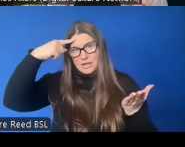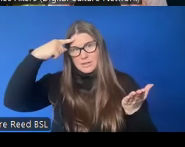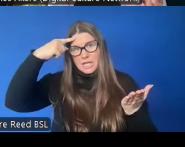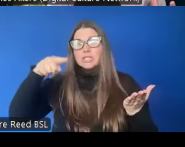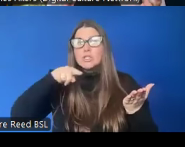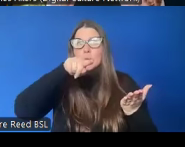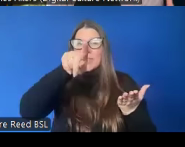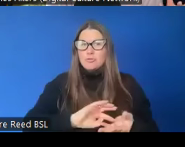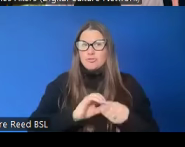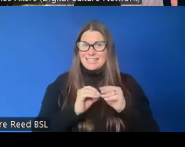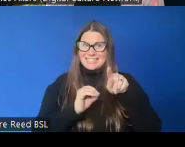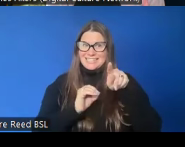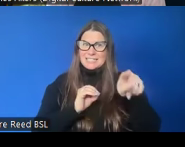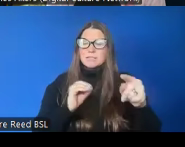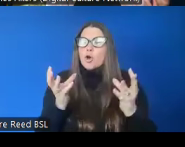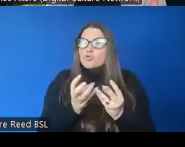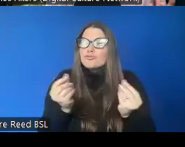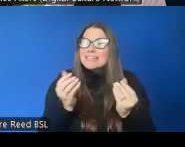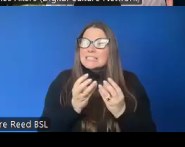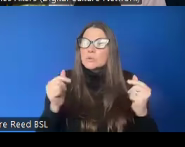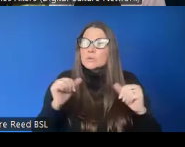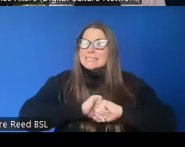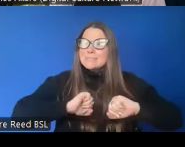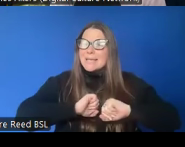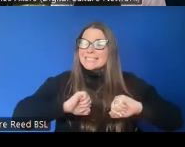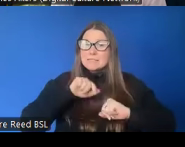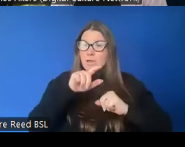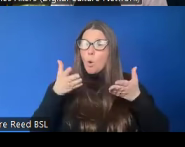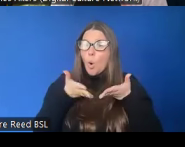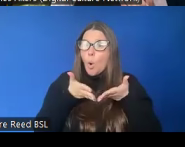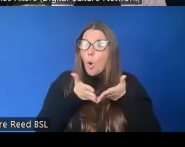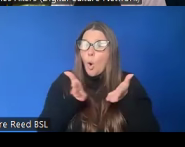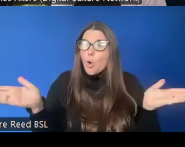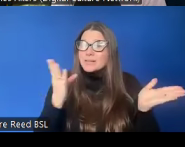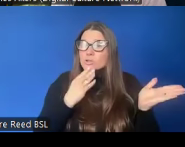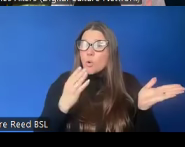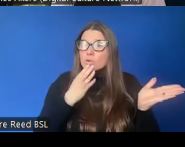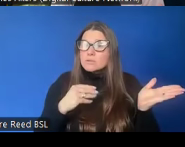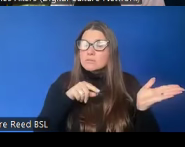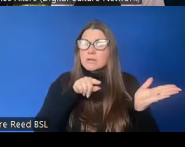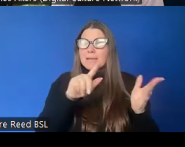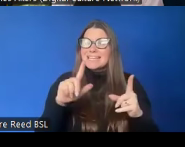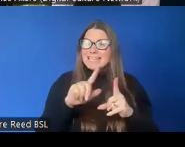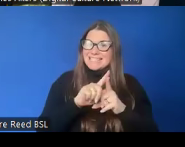It's an open-source digital asset management platform. What I get them is a single location for everything.